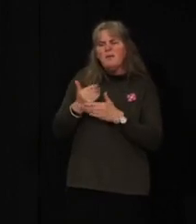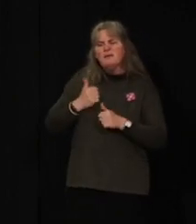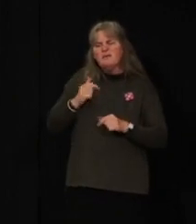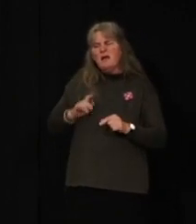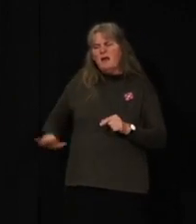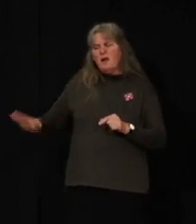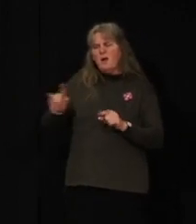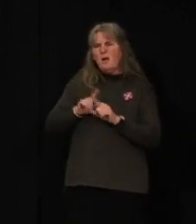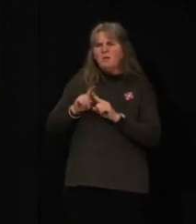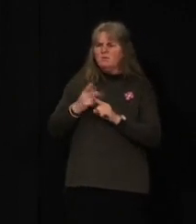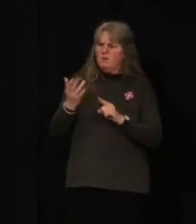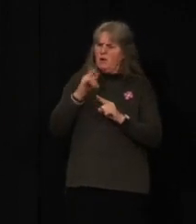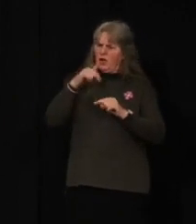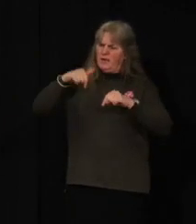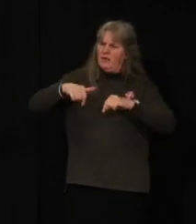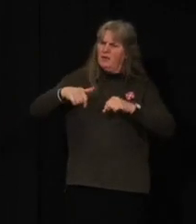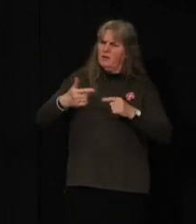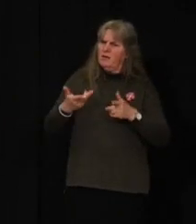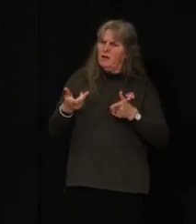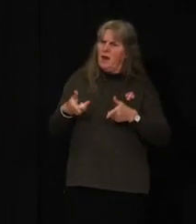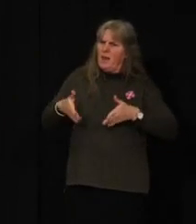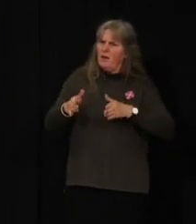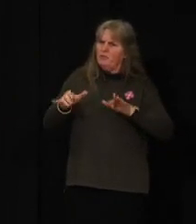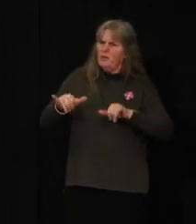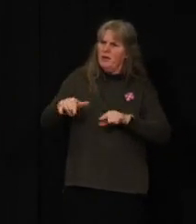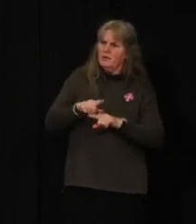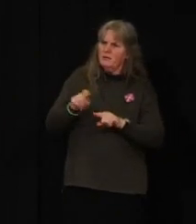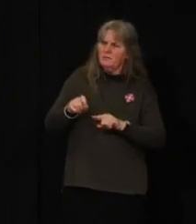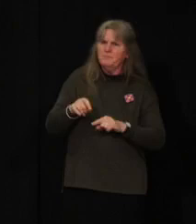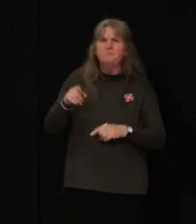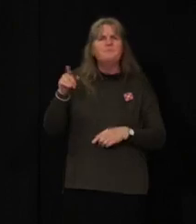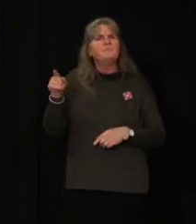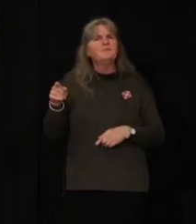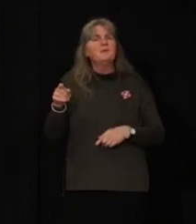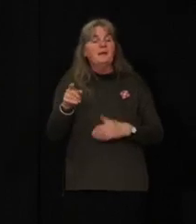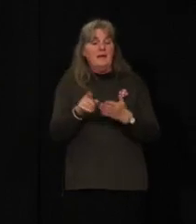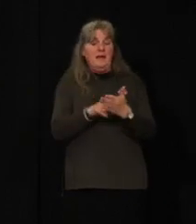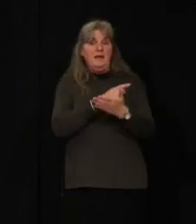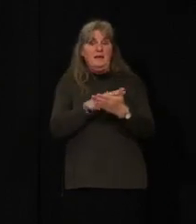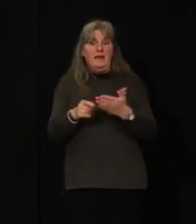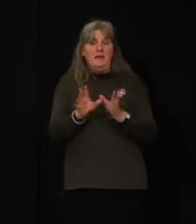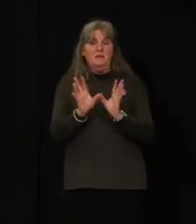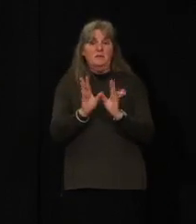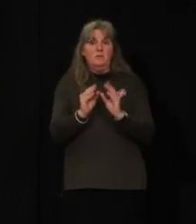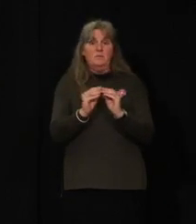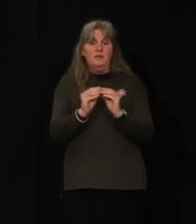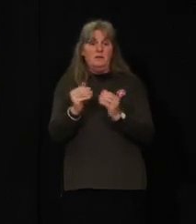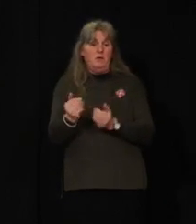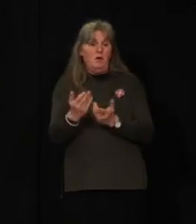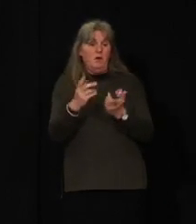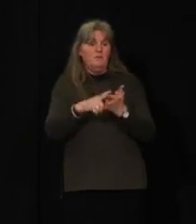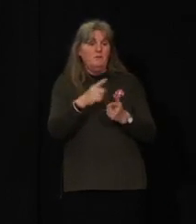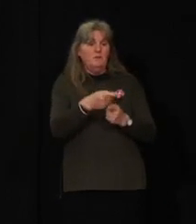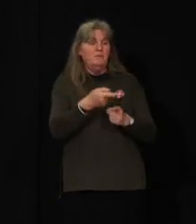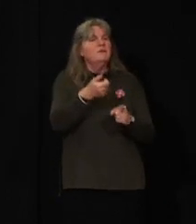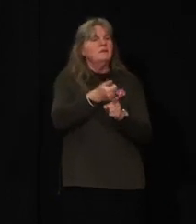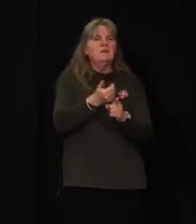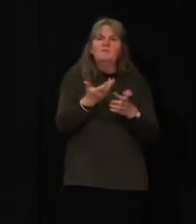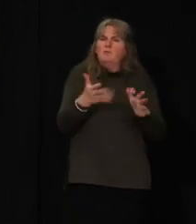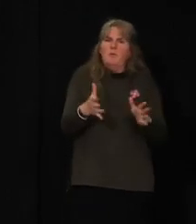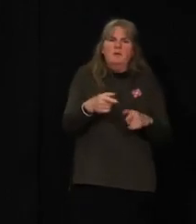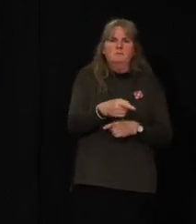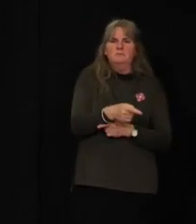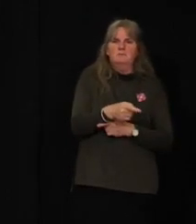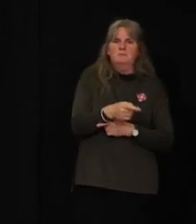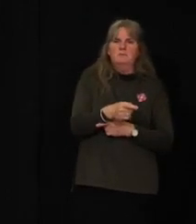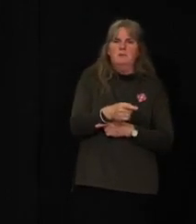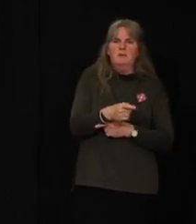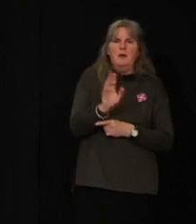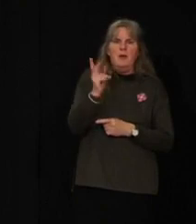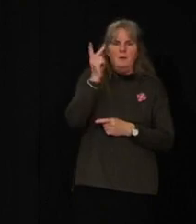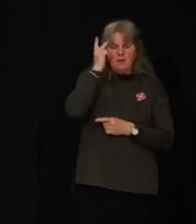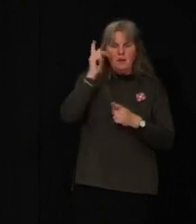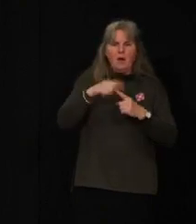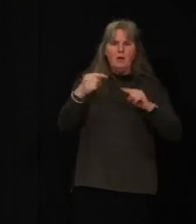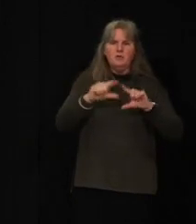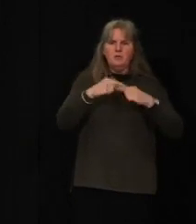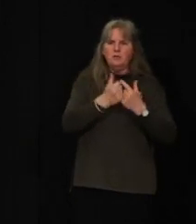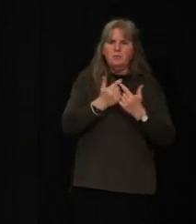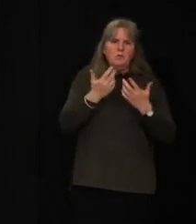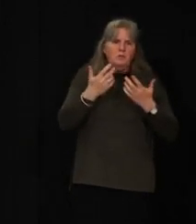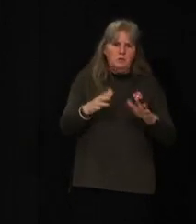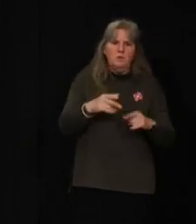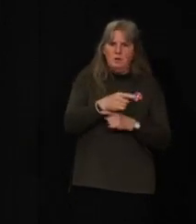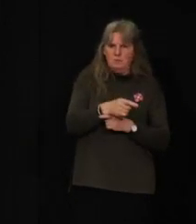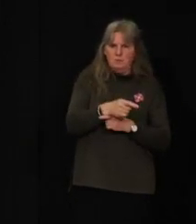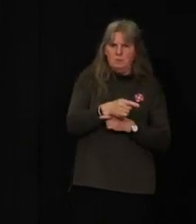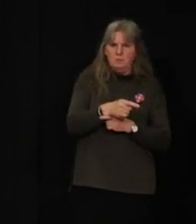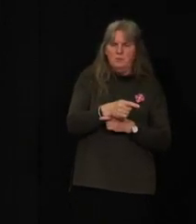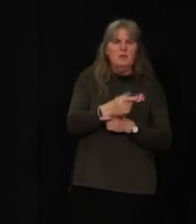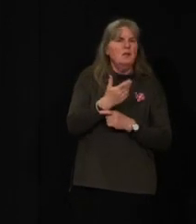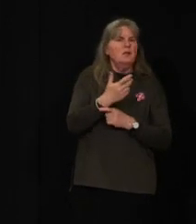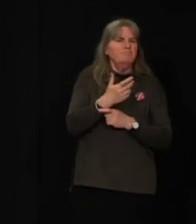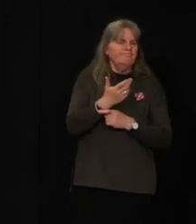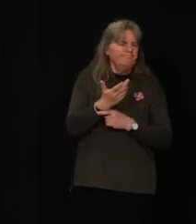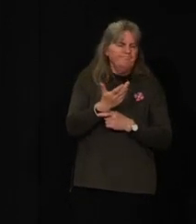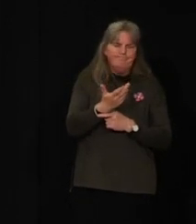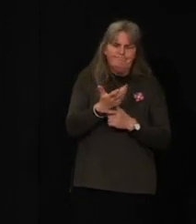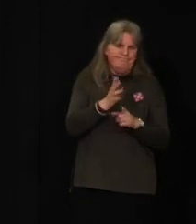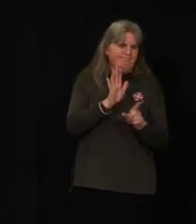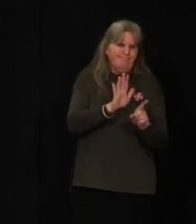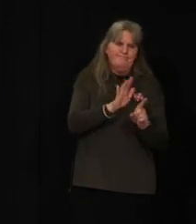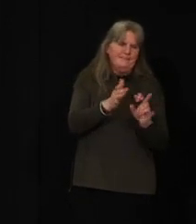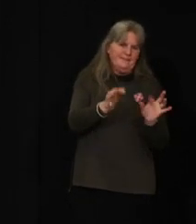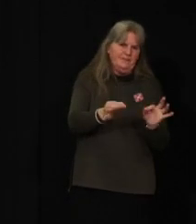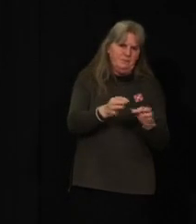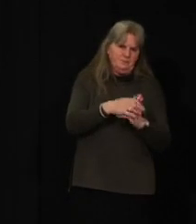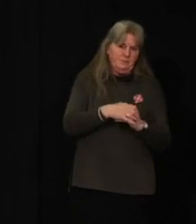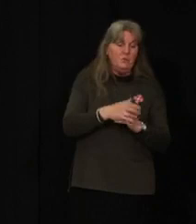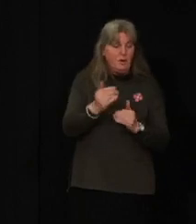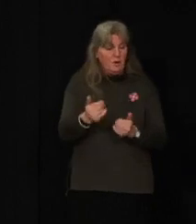jurisdictions, one not here?